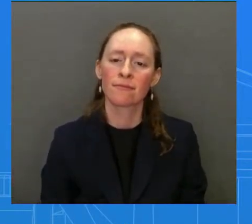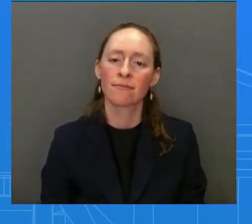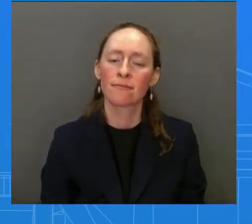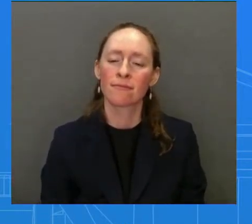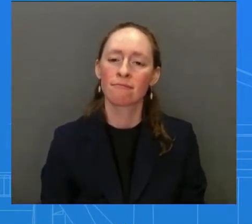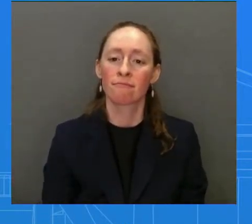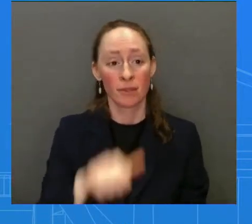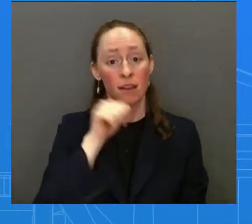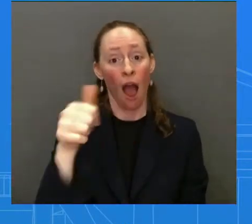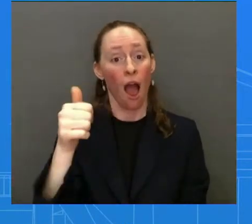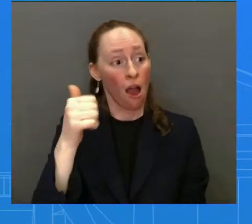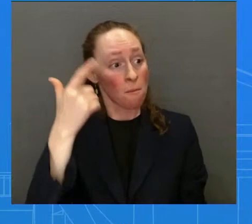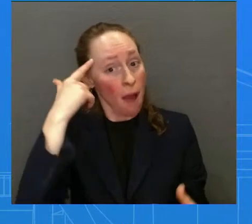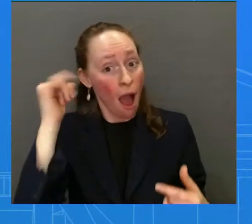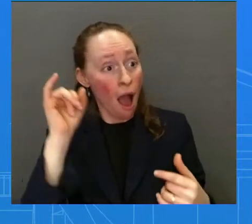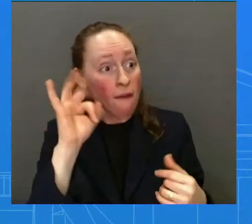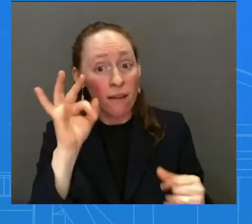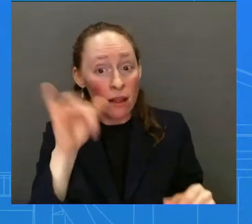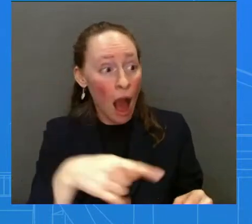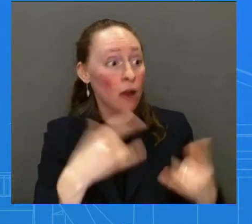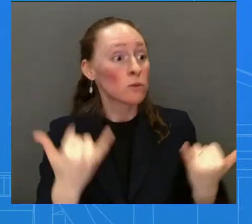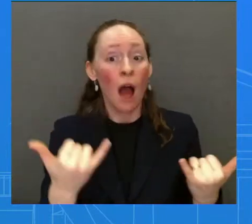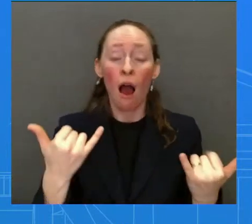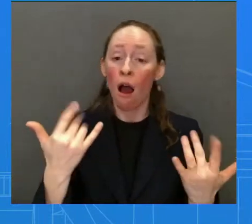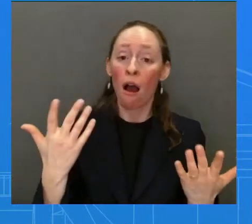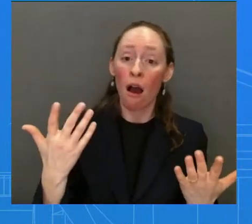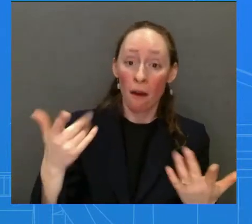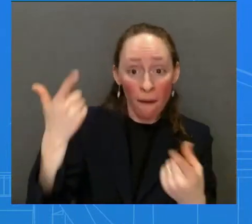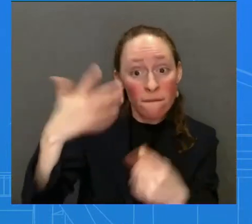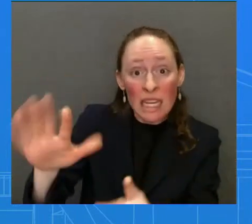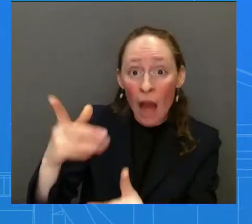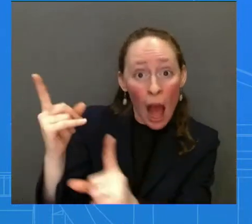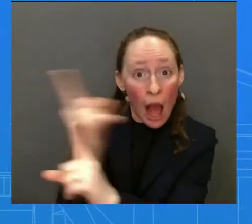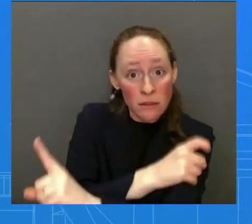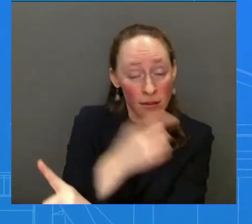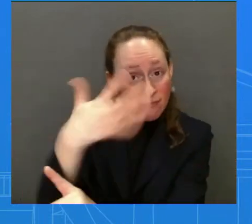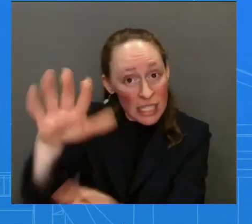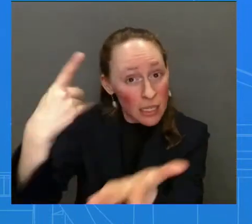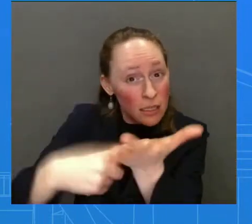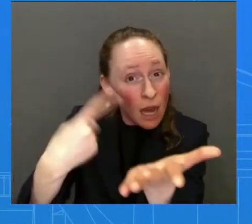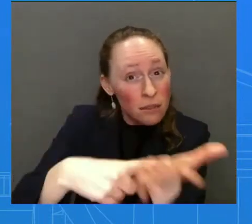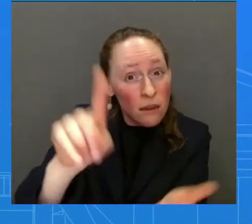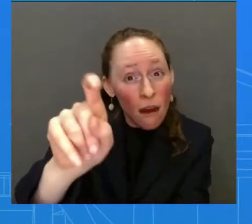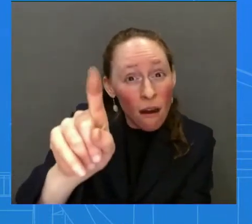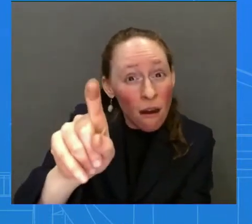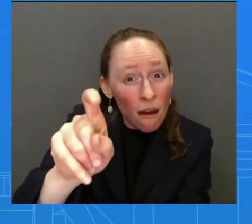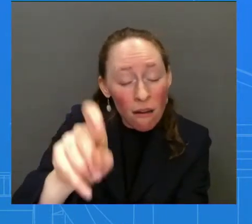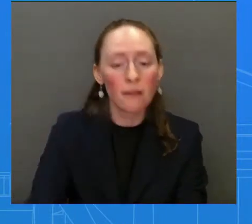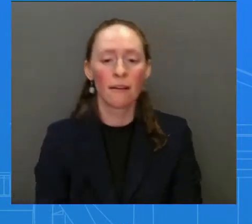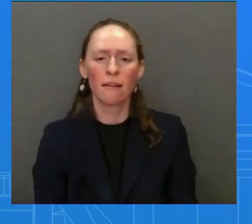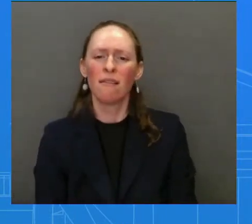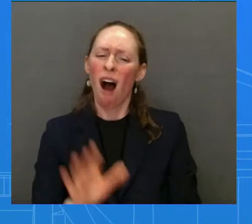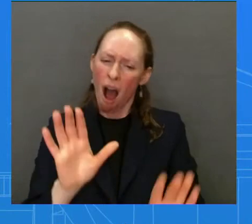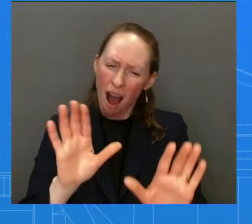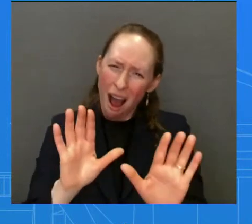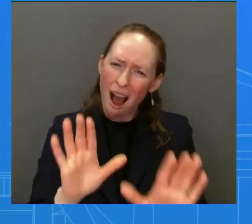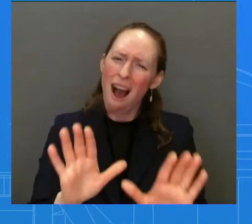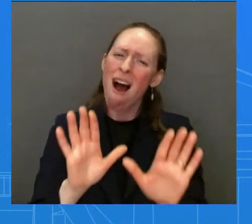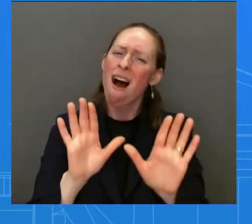The Press: He's had conversations with Republicans about the need for things like an assault weapons ban? Ms. Jean-Pierre: I'm saying -- well, what I'm saying is -- what I'm saying is I don't have anything to preview for you at this time or to la- --